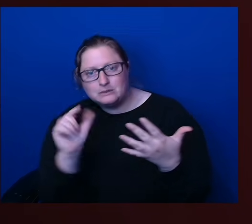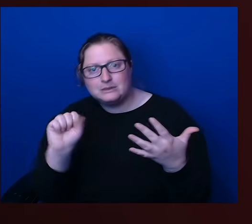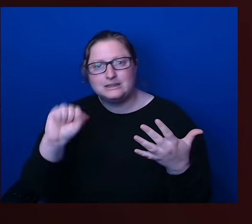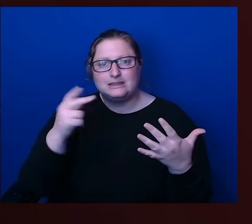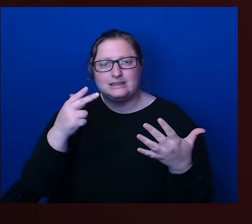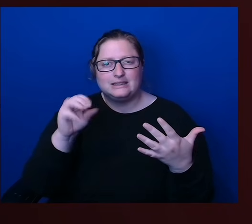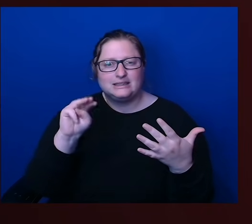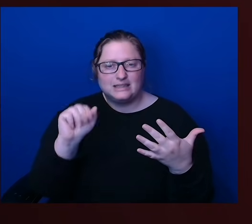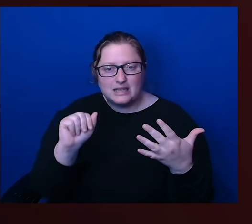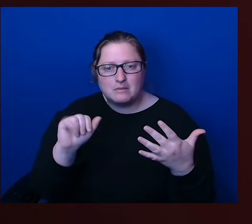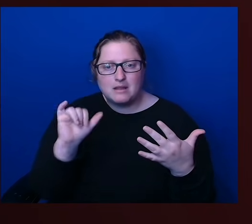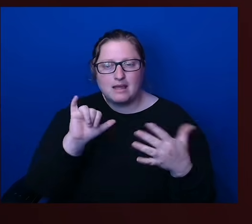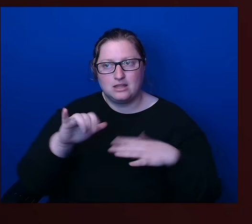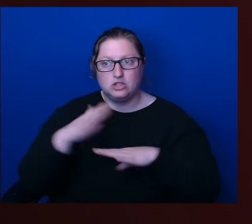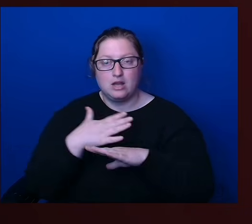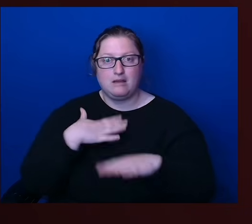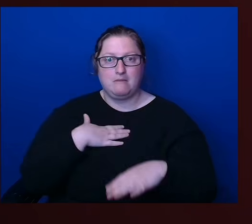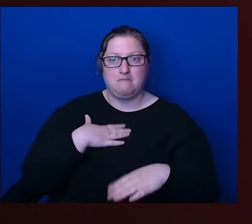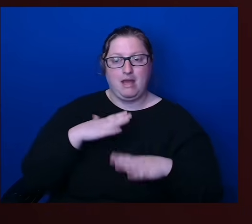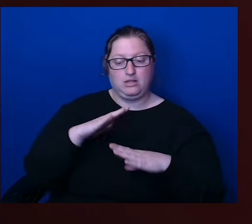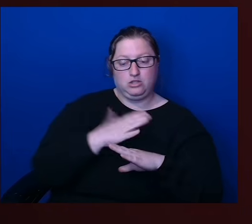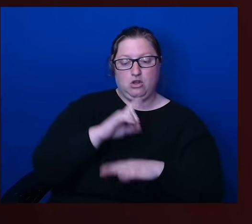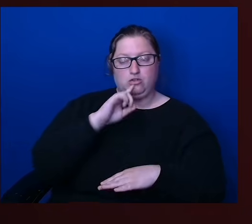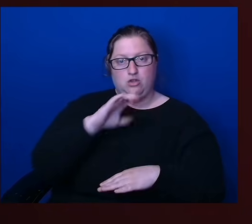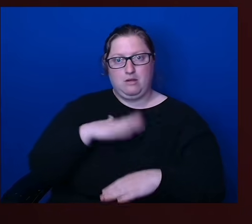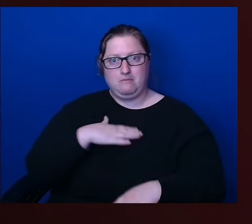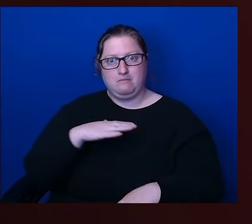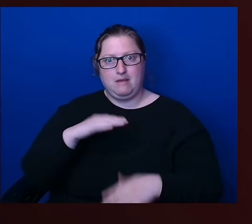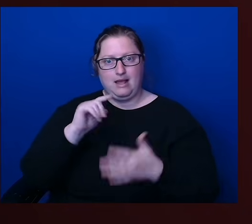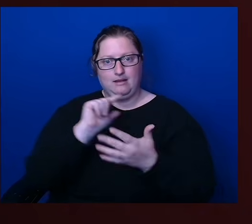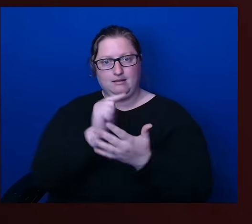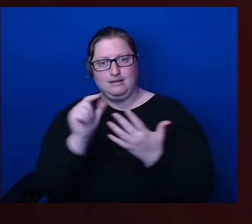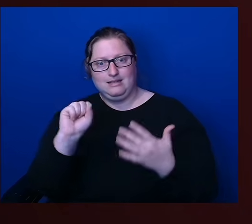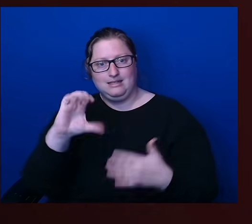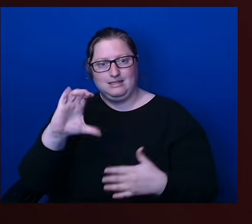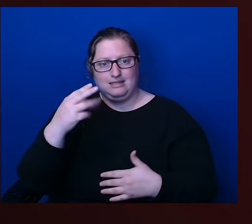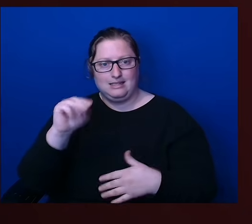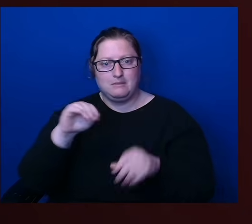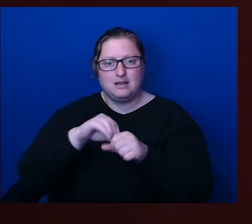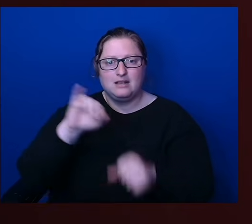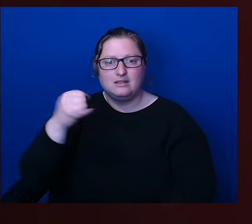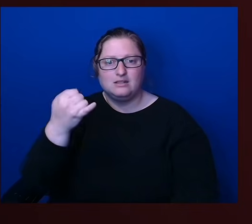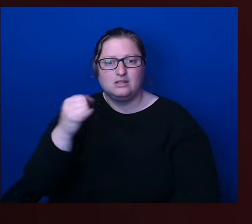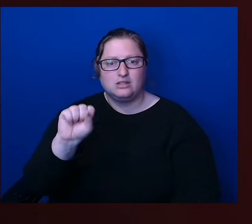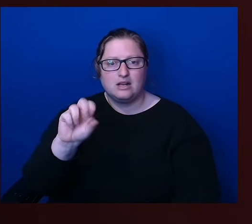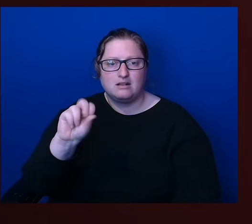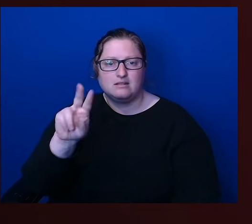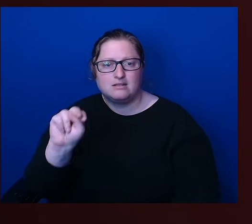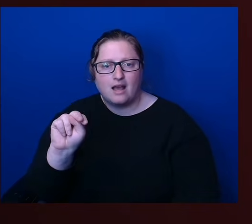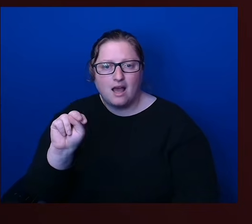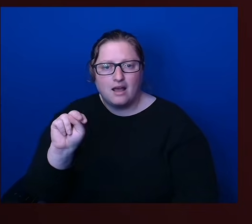My songs or my sequences are represented in JSON format obviously because why not? I don't want to use YAML.